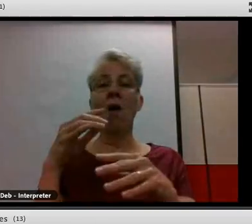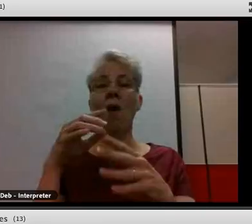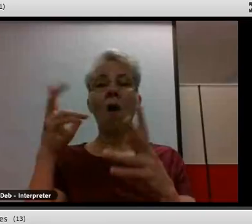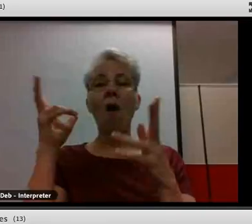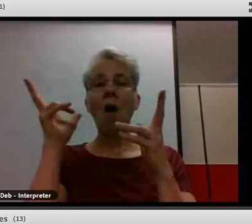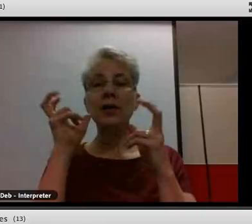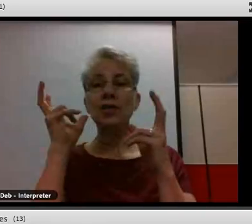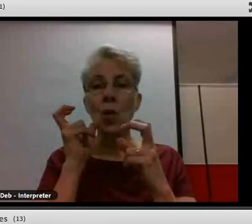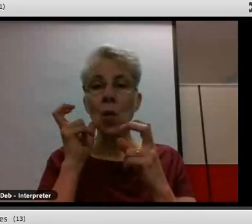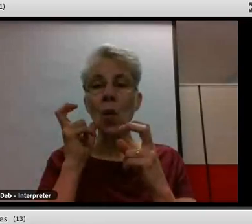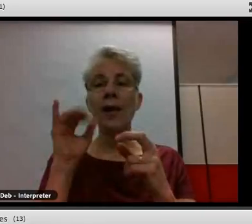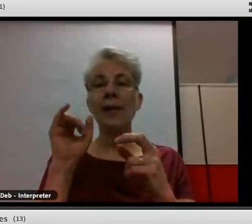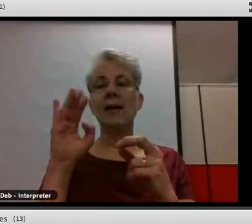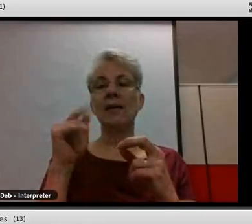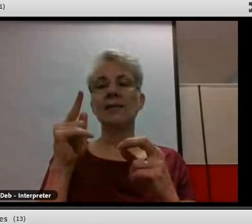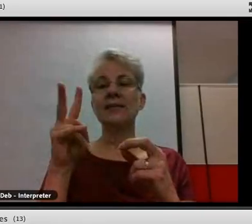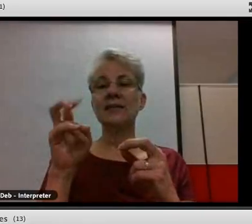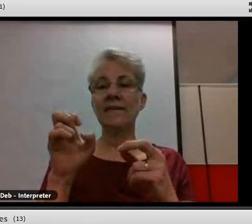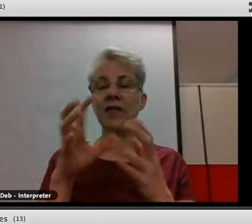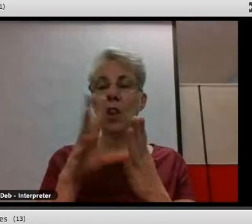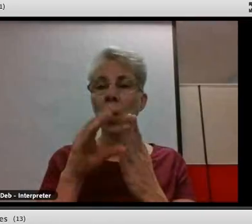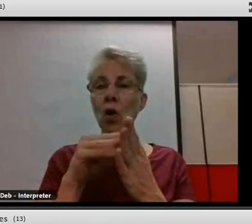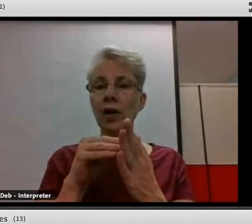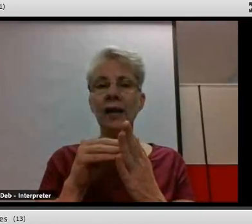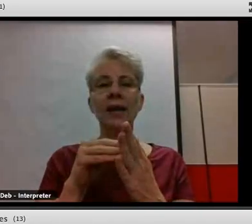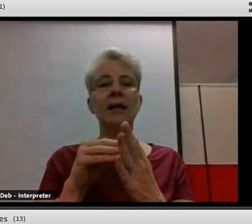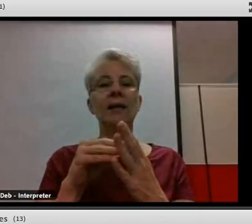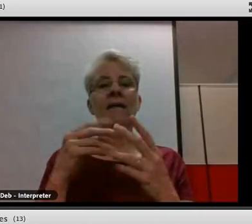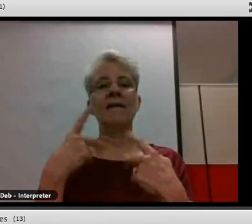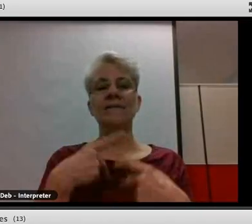And I don't know if you know this, but Netflix does that.